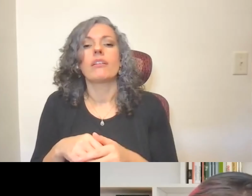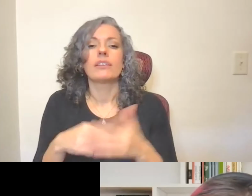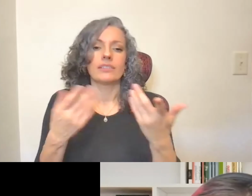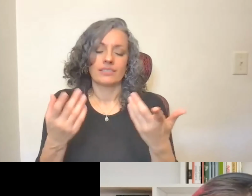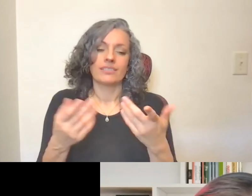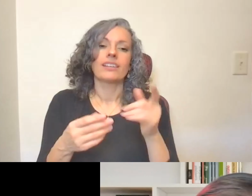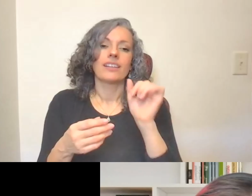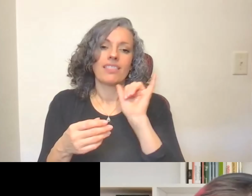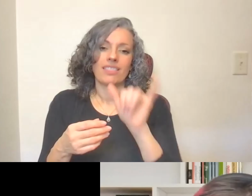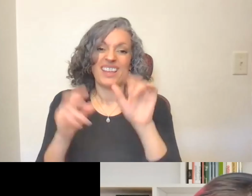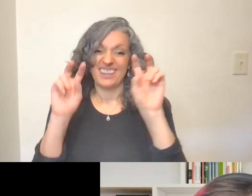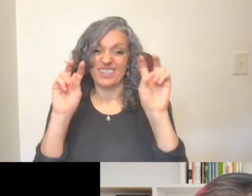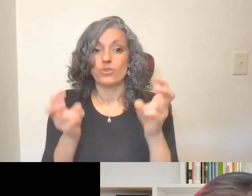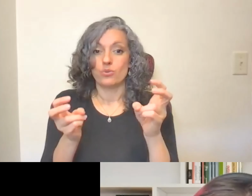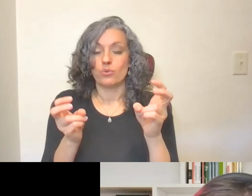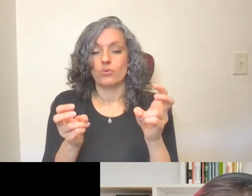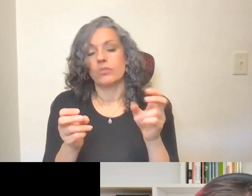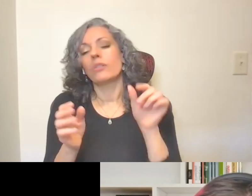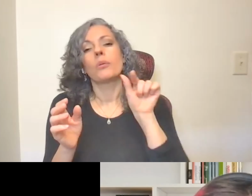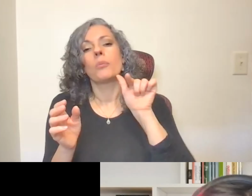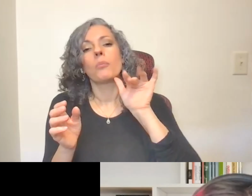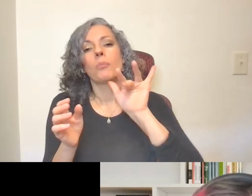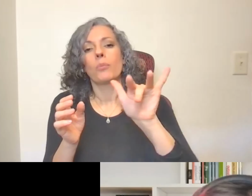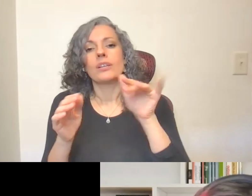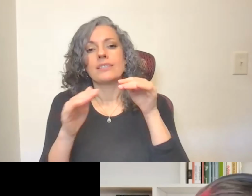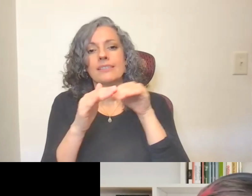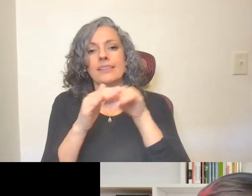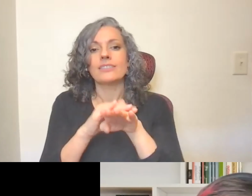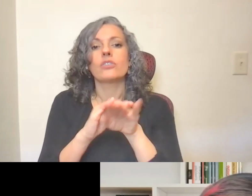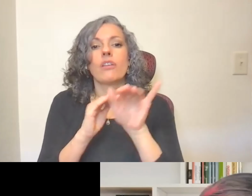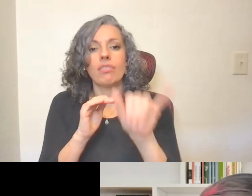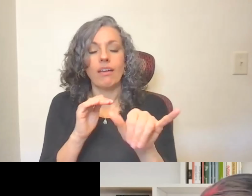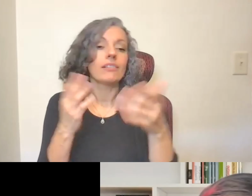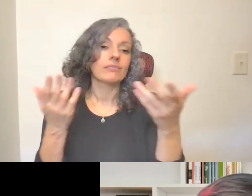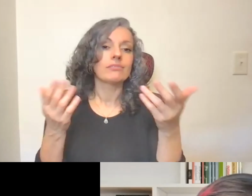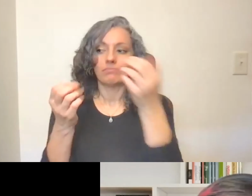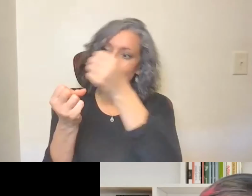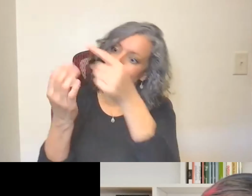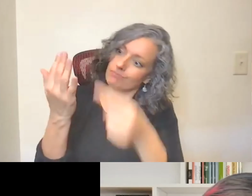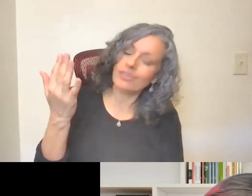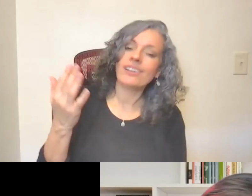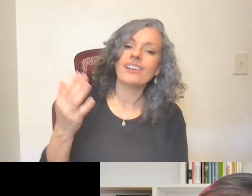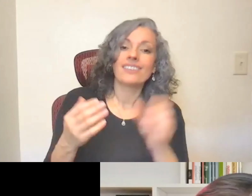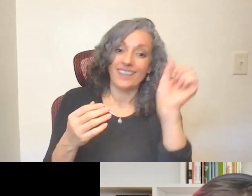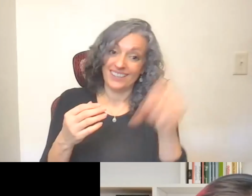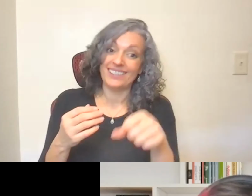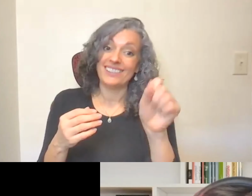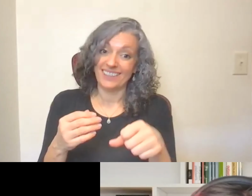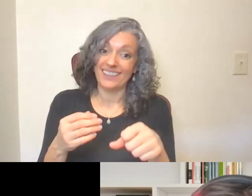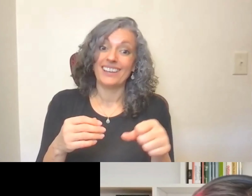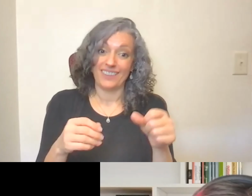when you press enter.", "It should do that that.. and that...", then yeah, this will fall on the - kind of -